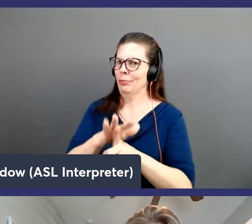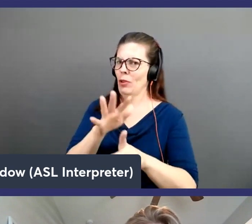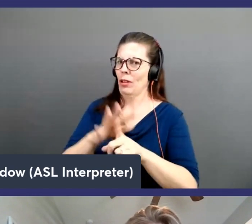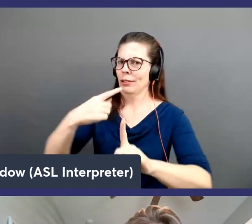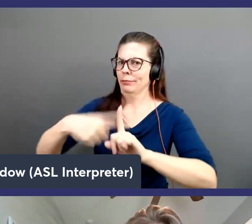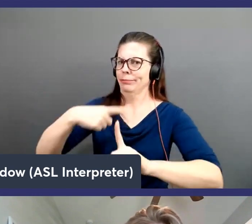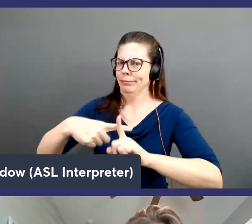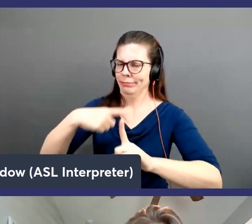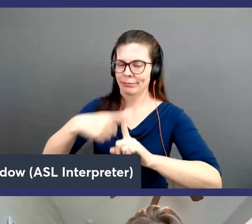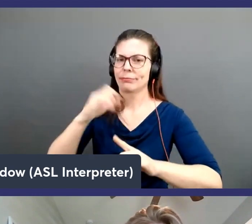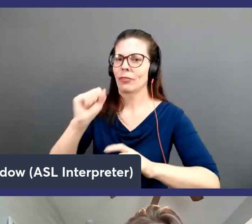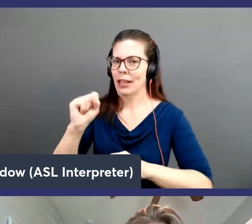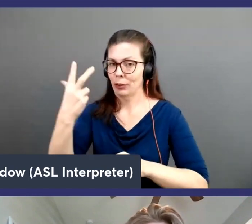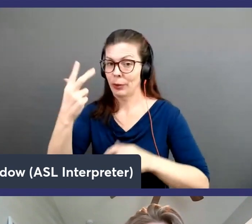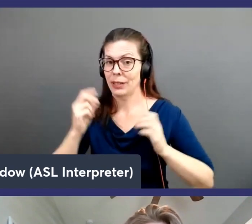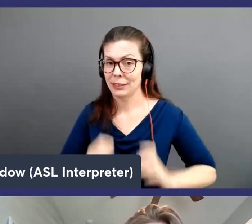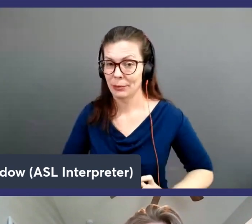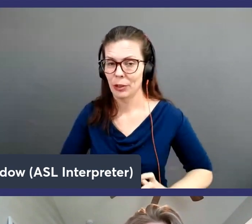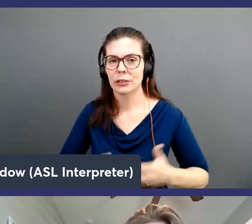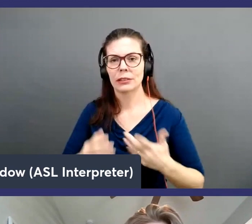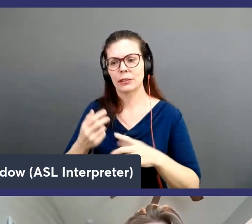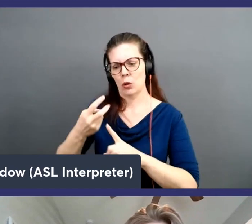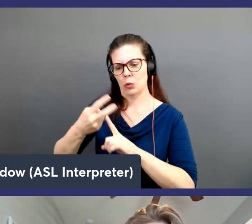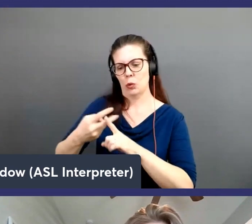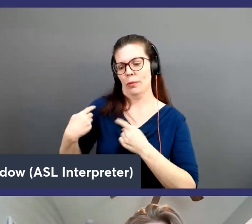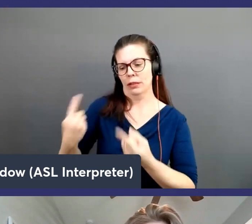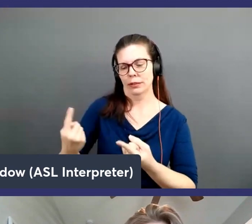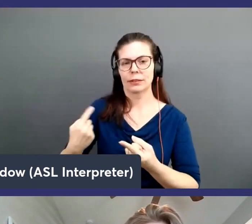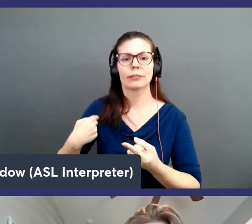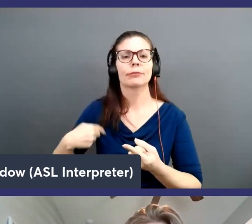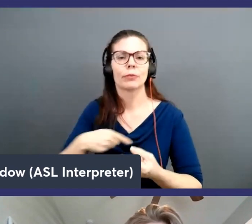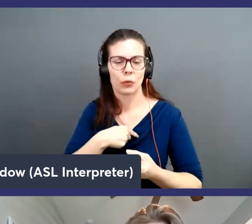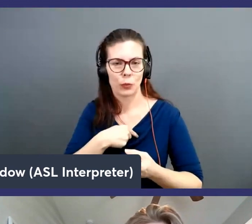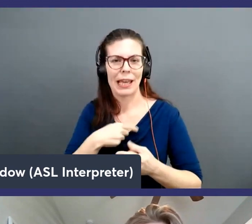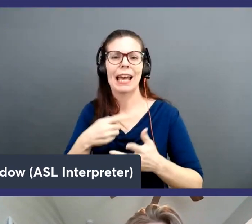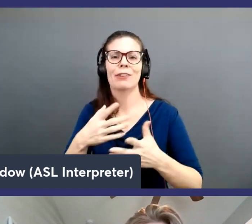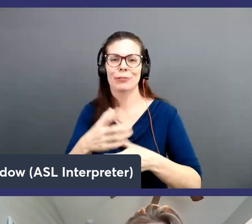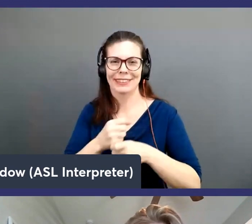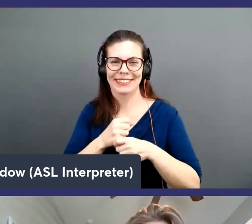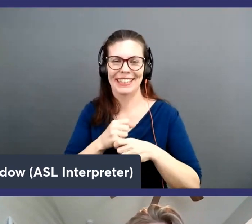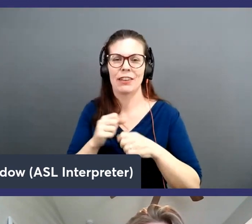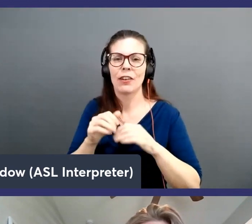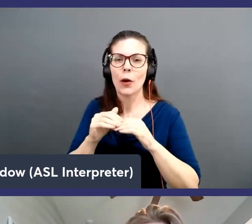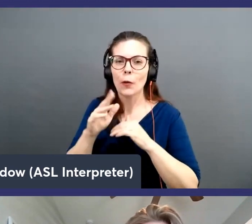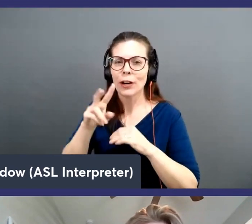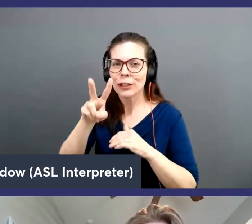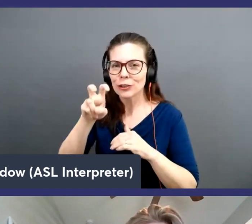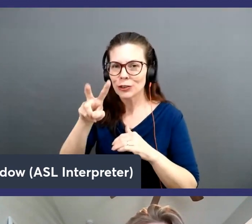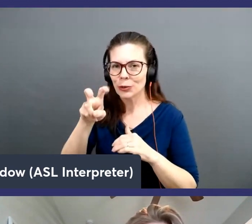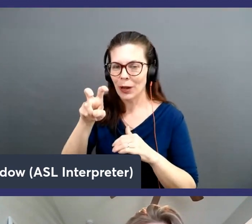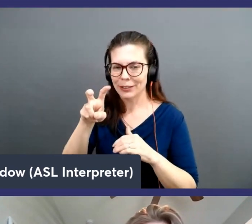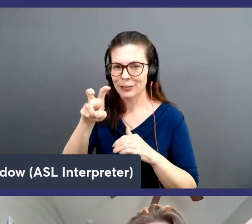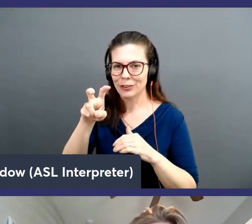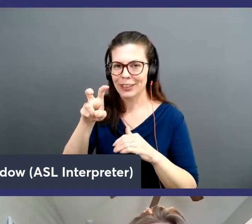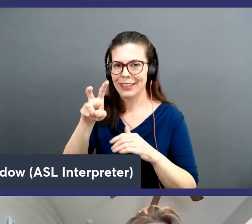and in the last two months, we have received requests from more than 200 customers